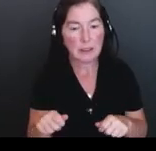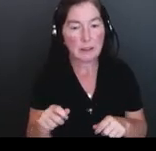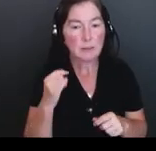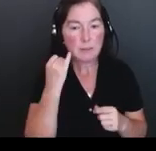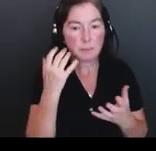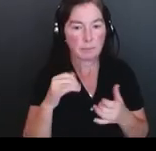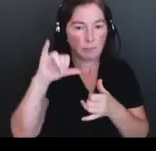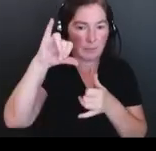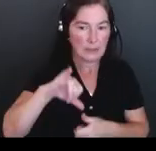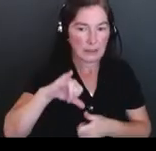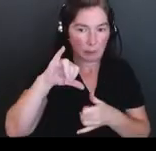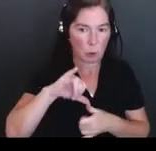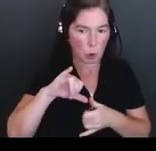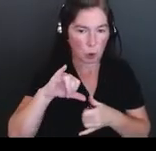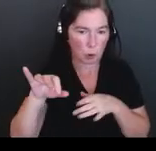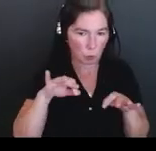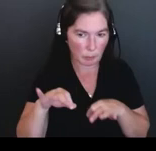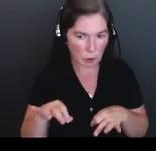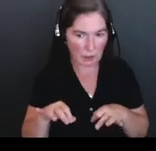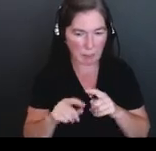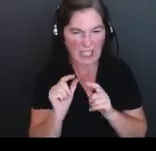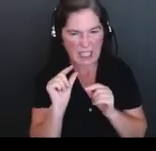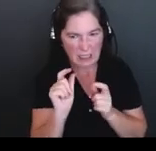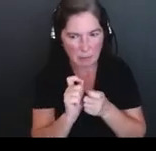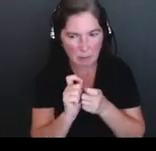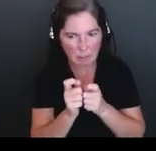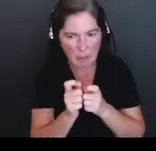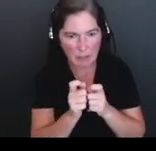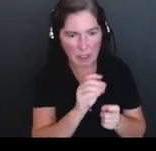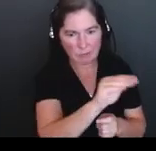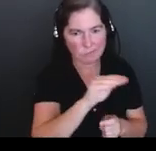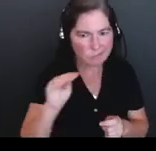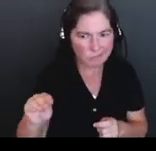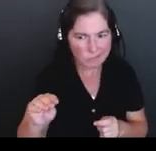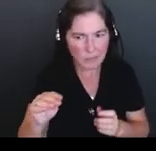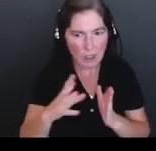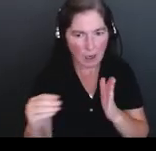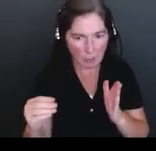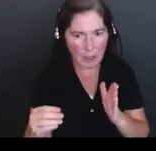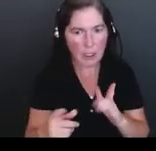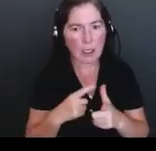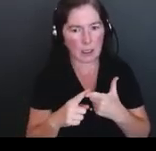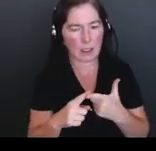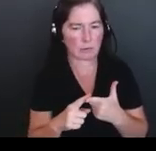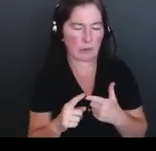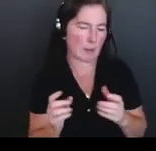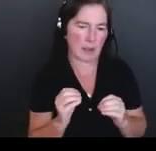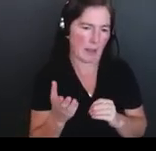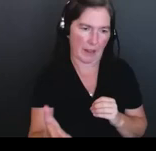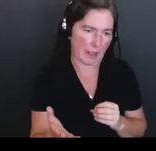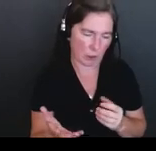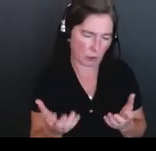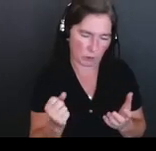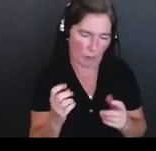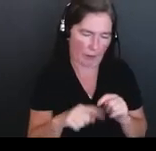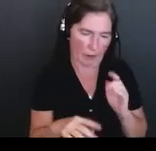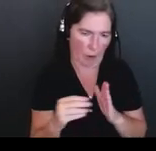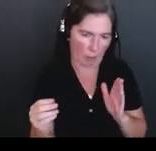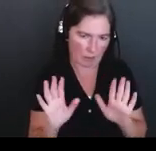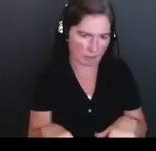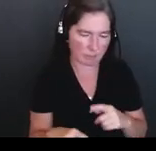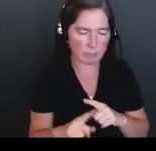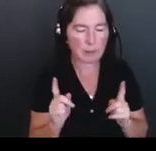Then at the top I can decide what do I want may grading criteria to be. So I can add more columns so if I want more I can just keep adding and adding. I can also duplicate. So if I just want